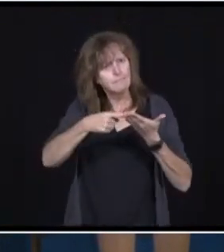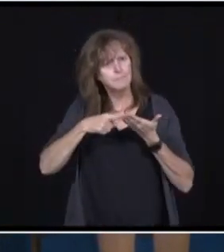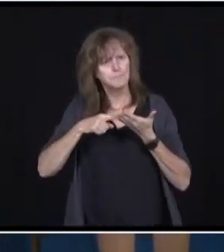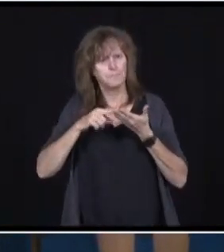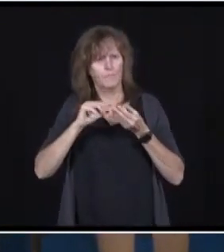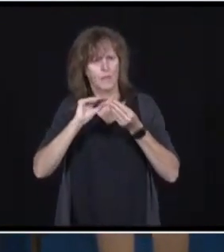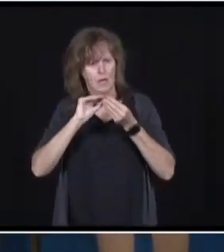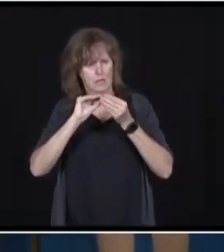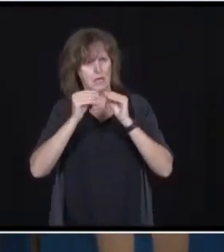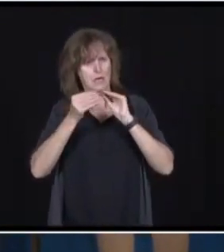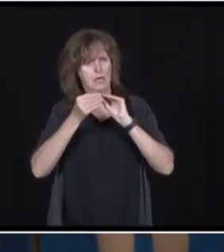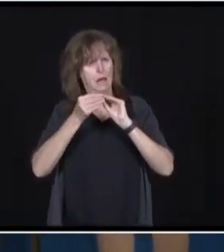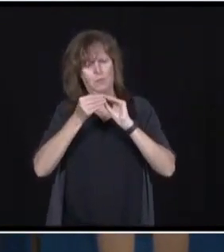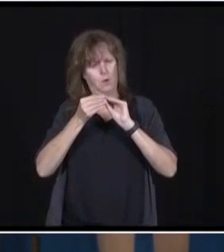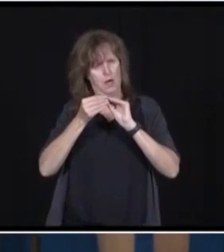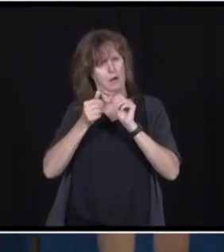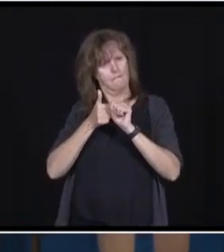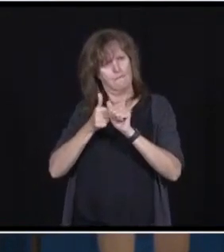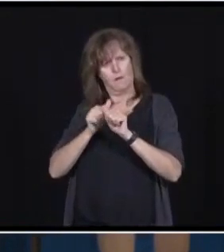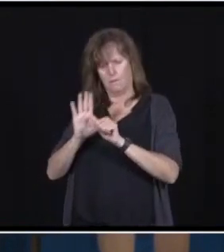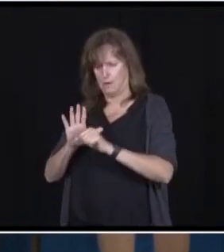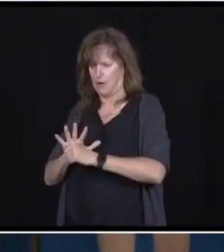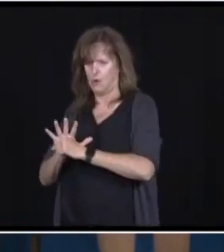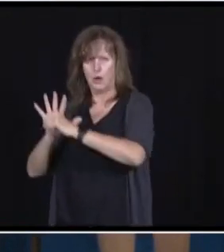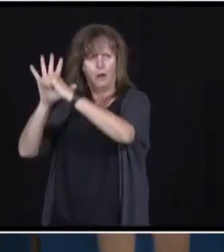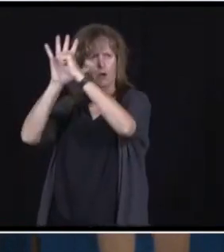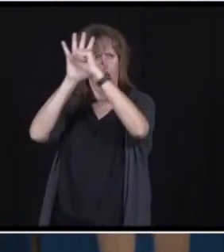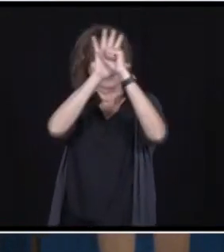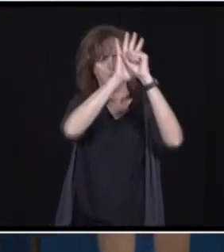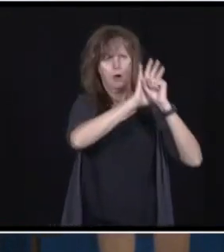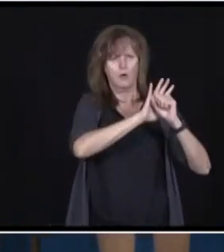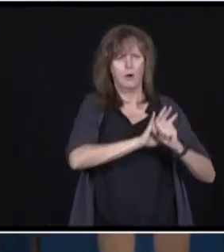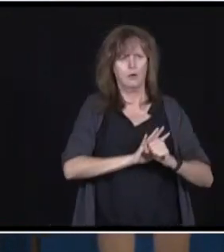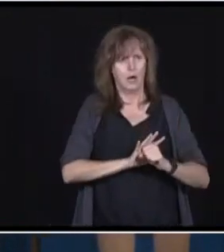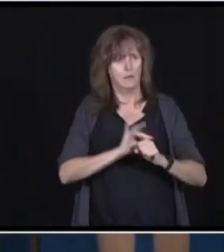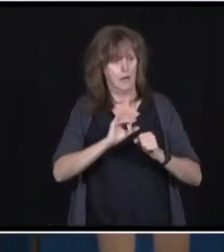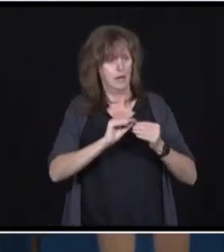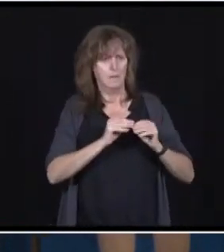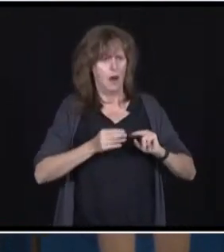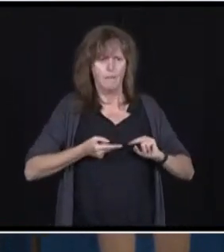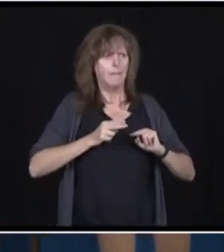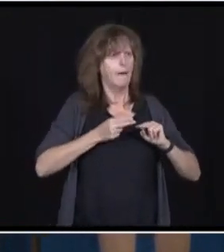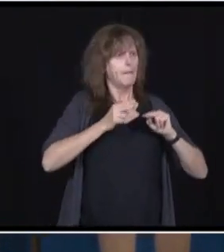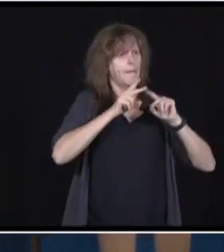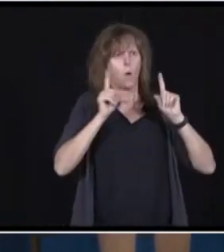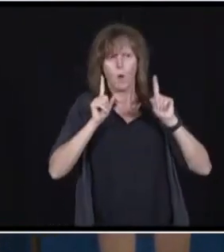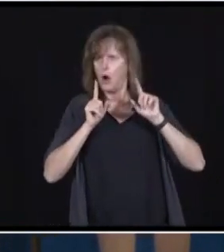that aspect. To see how the data relates to the different areas. How is the increasing cases flowing?